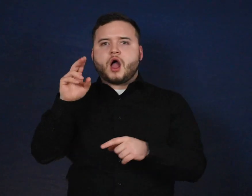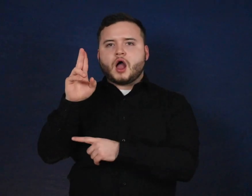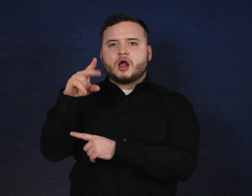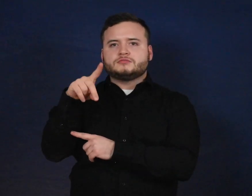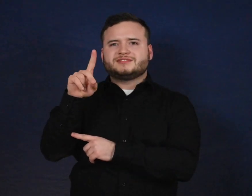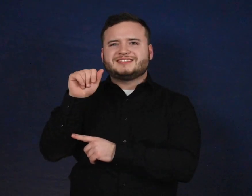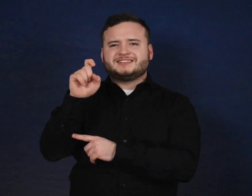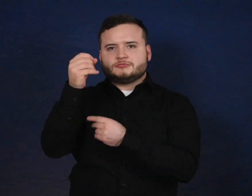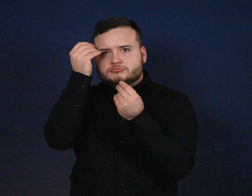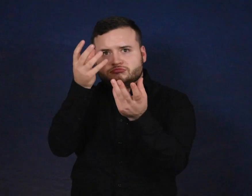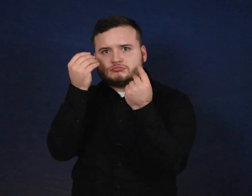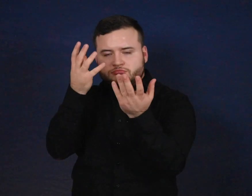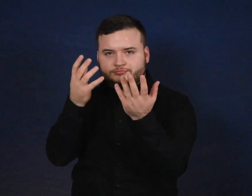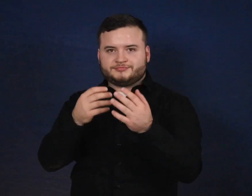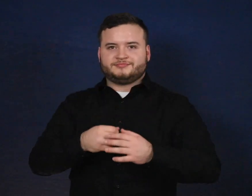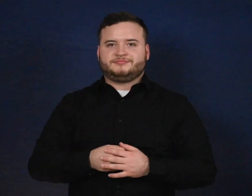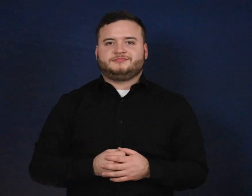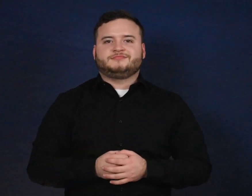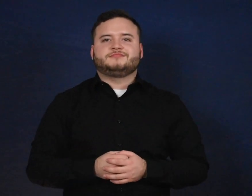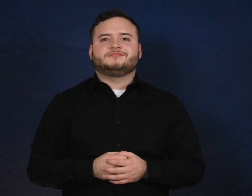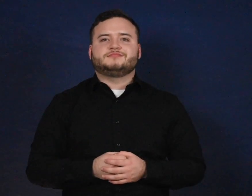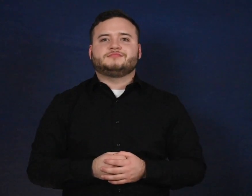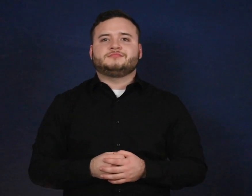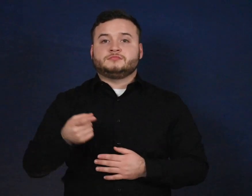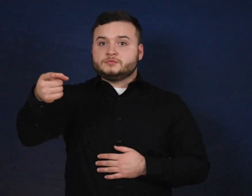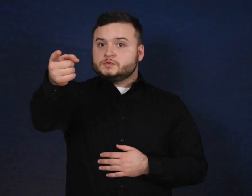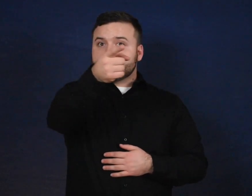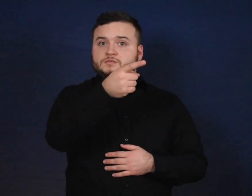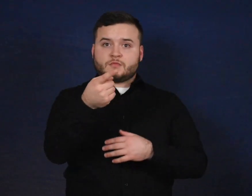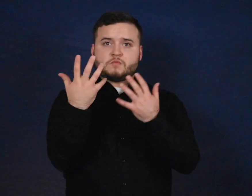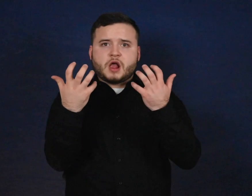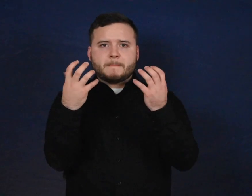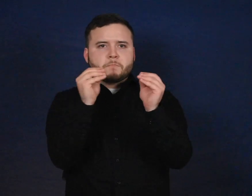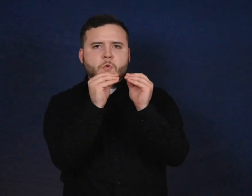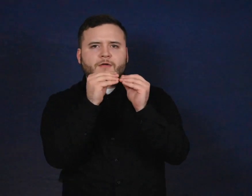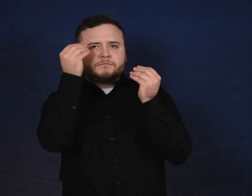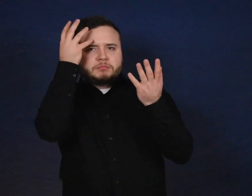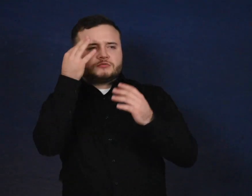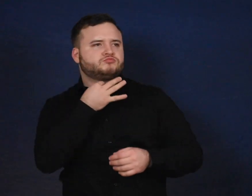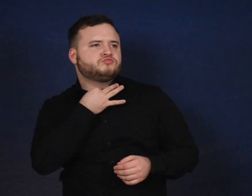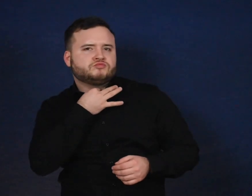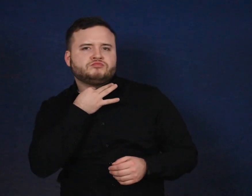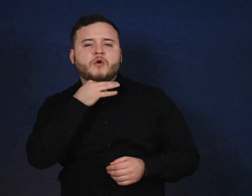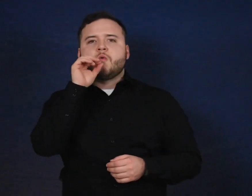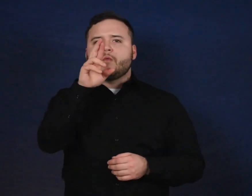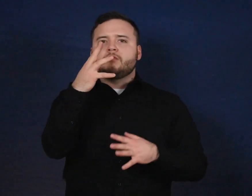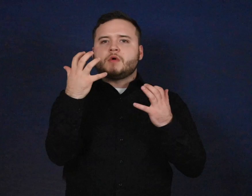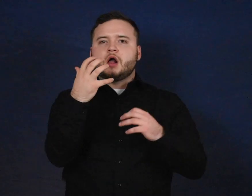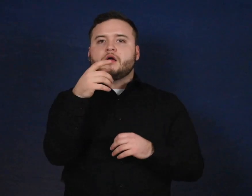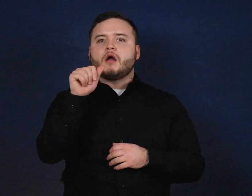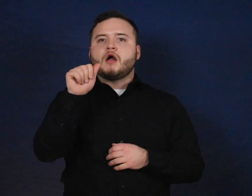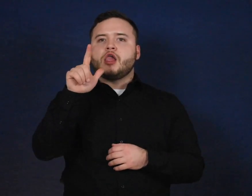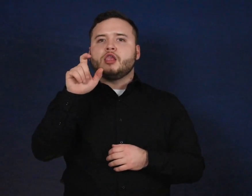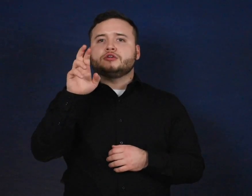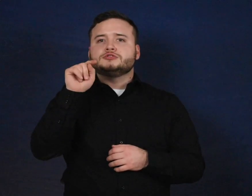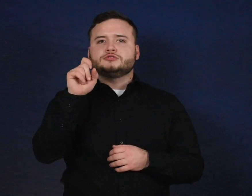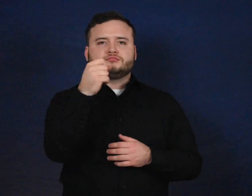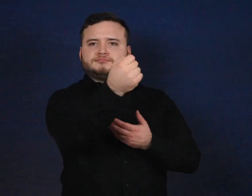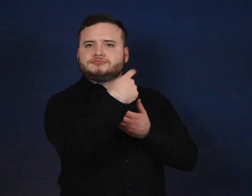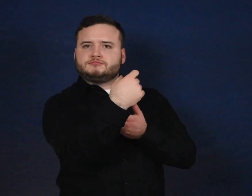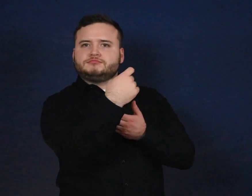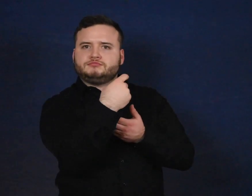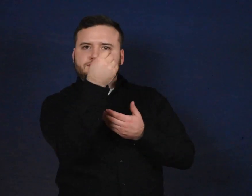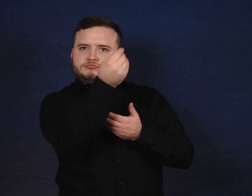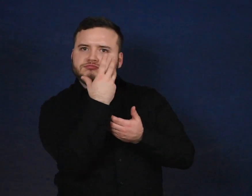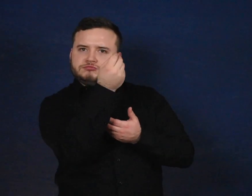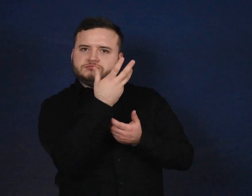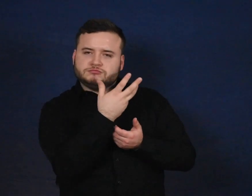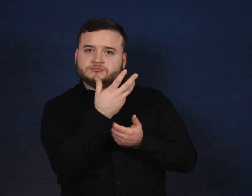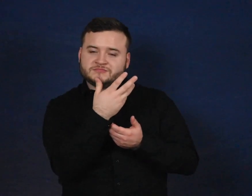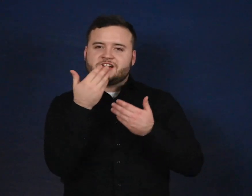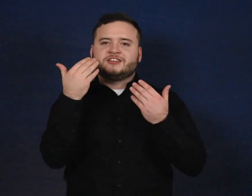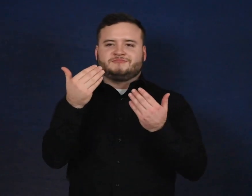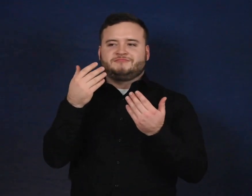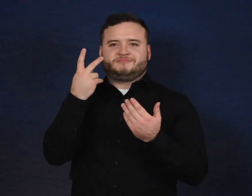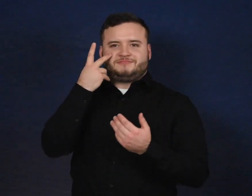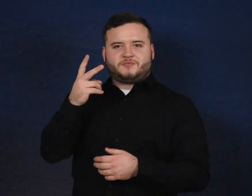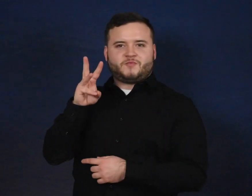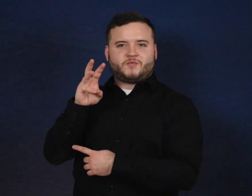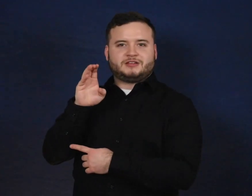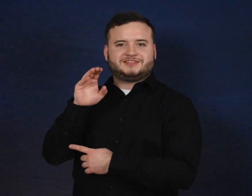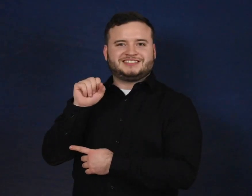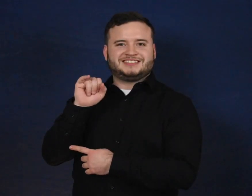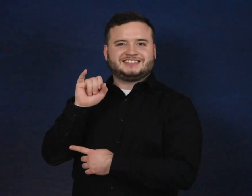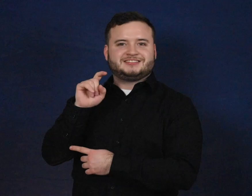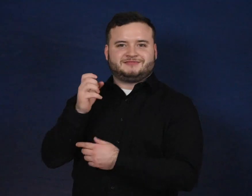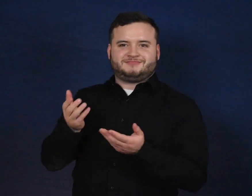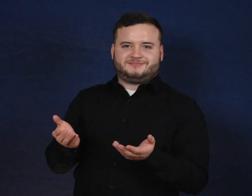If you want to know more information and sign up for alerts, visit the website here.